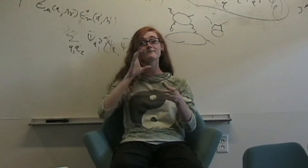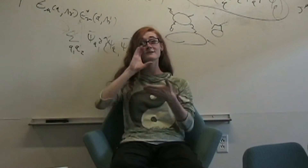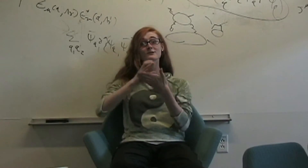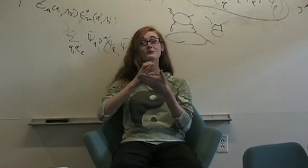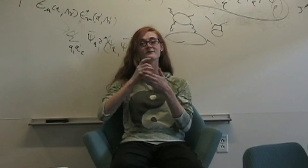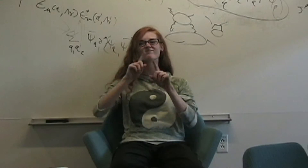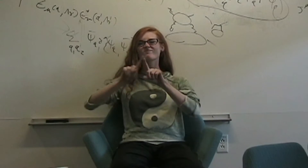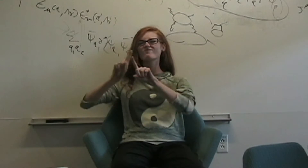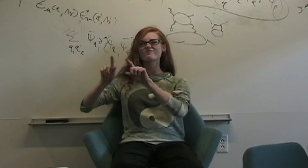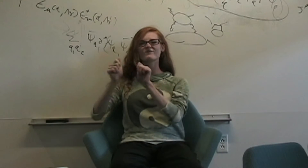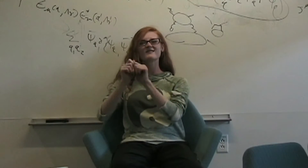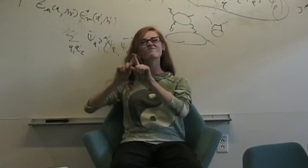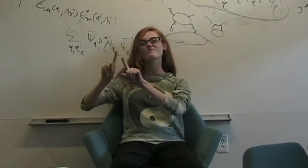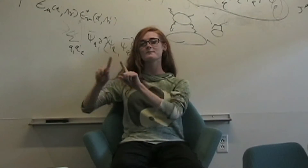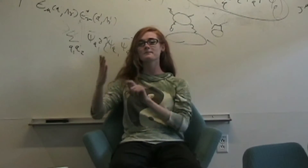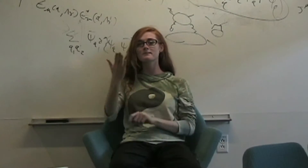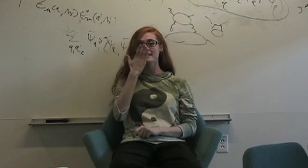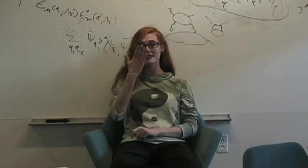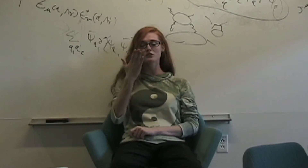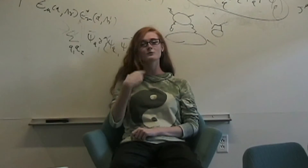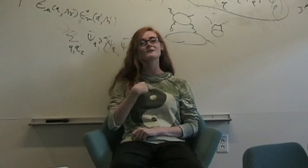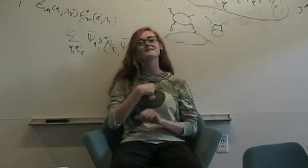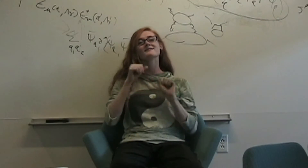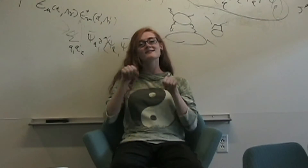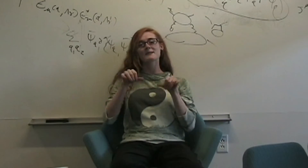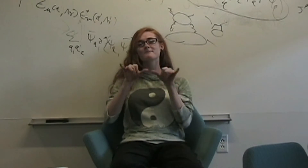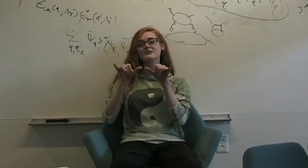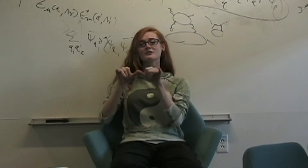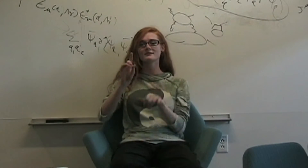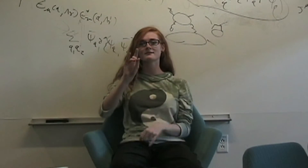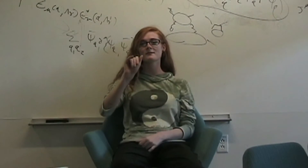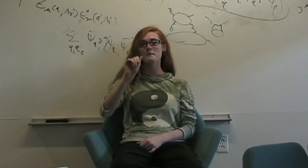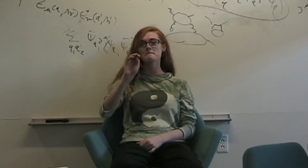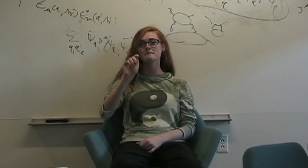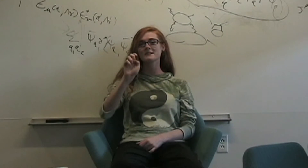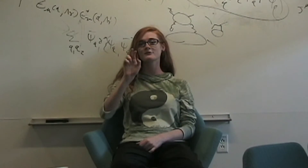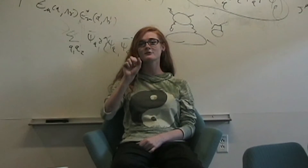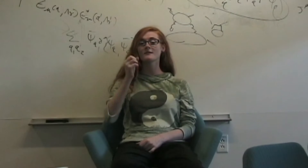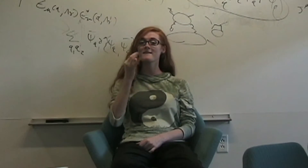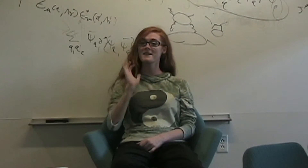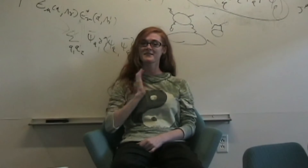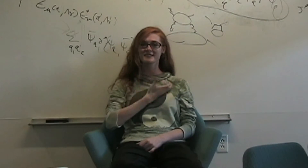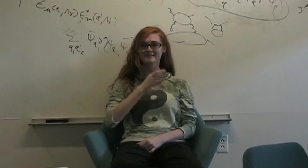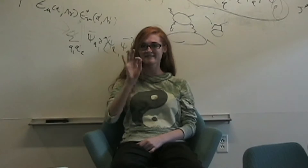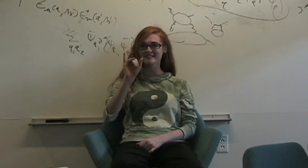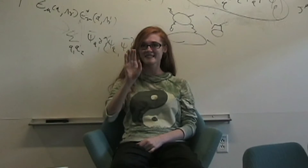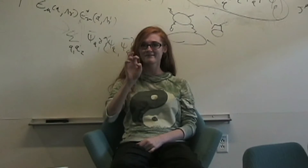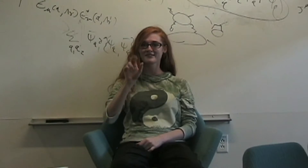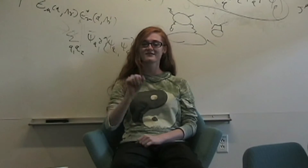From the images with different magnifications, we are able to measure the diameter of the fibers.